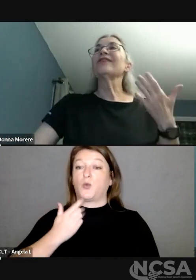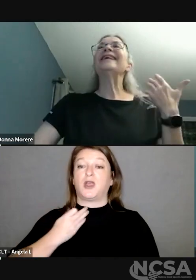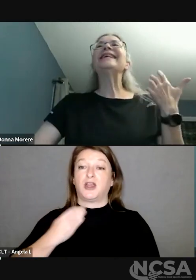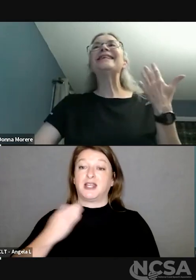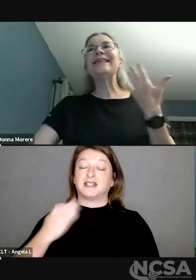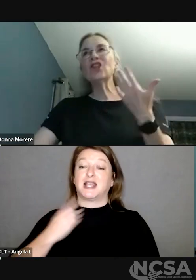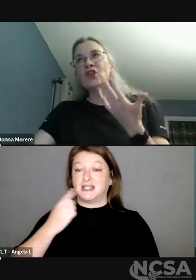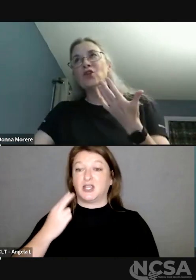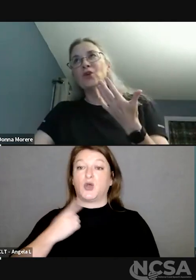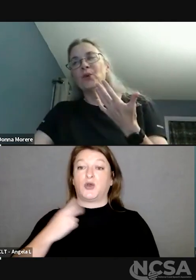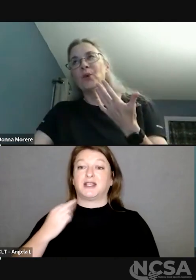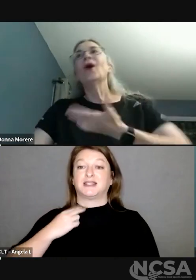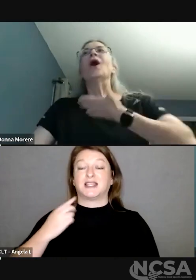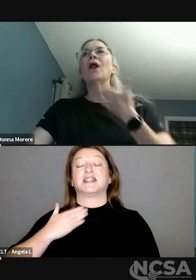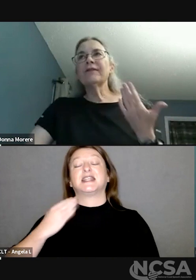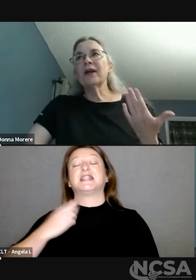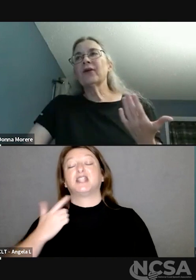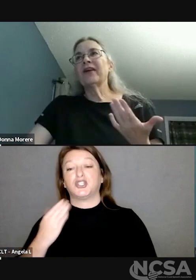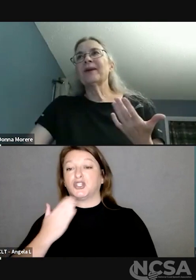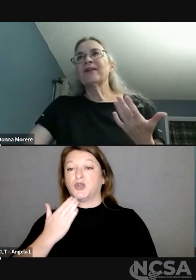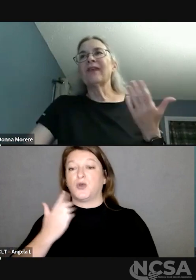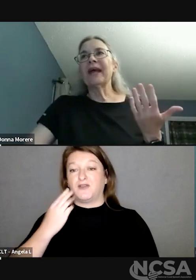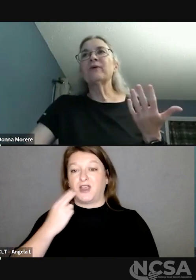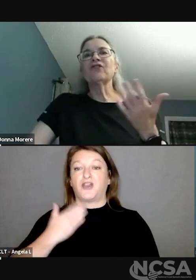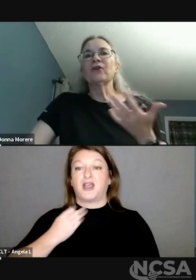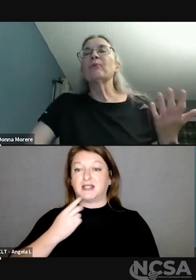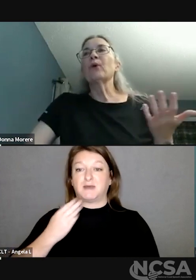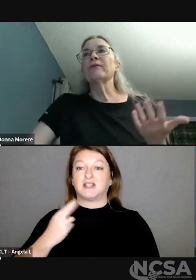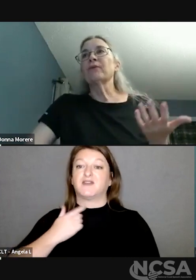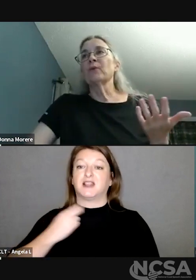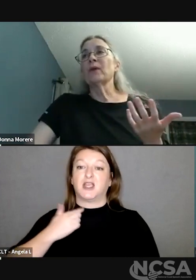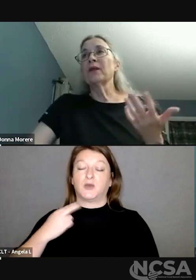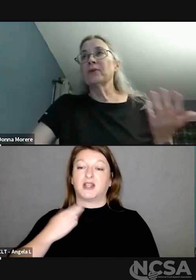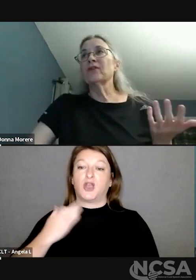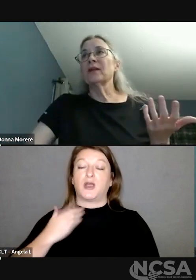In addition to all of the other aspects of language that are important for literacy,